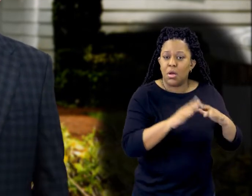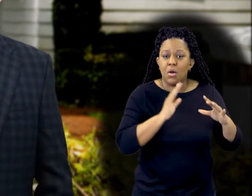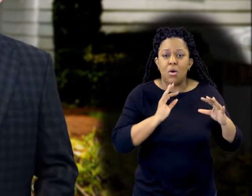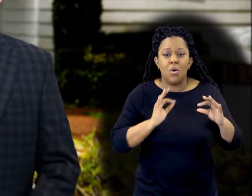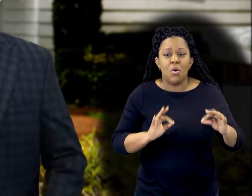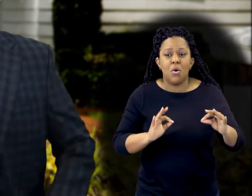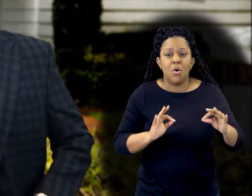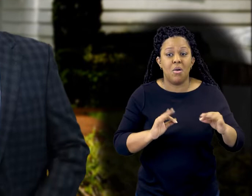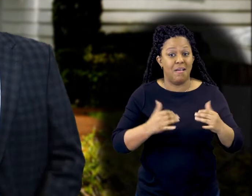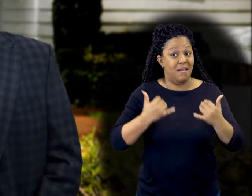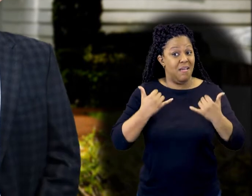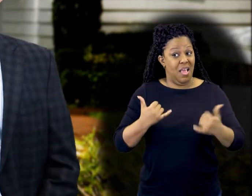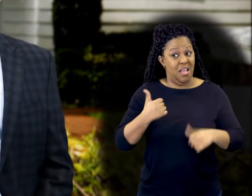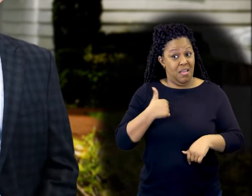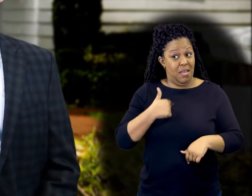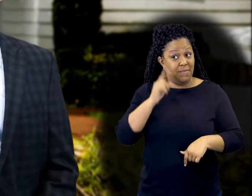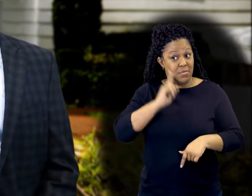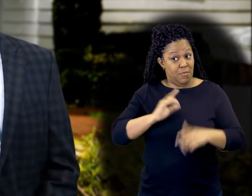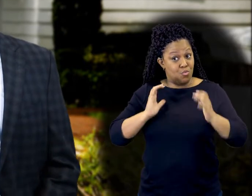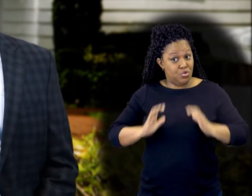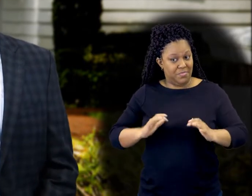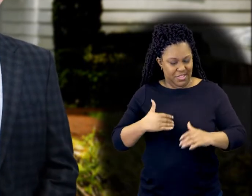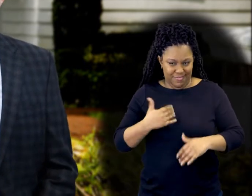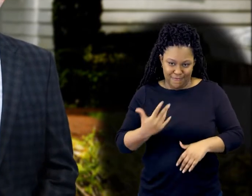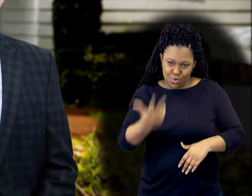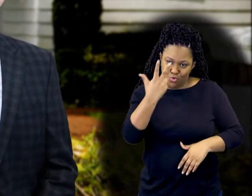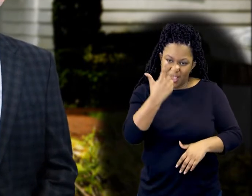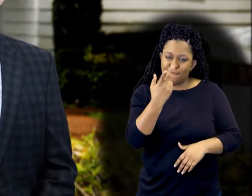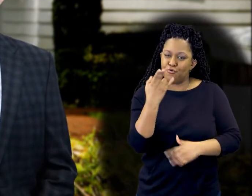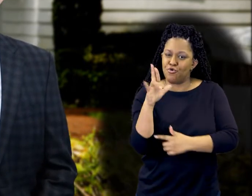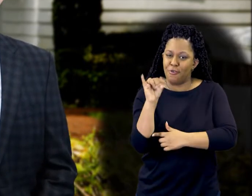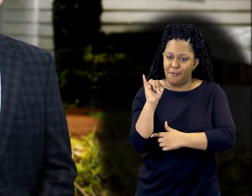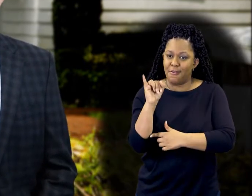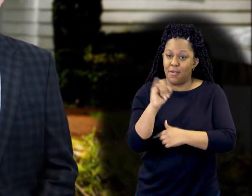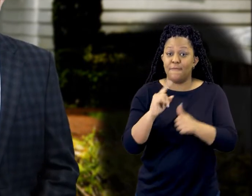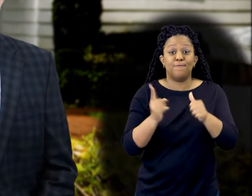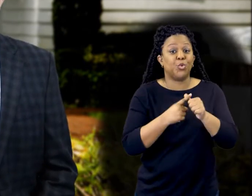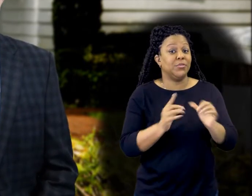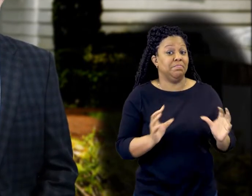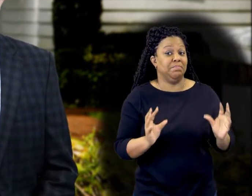Now, any time I work with a Deaf client, I routinely plan on at least three VRI calls...